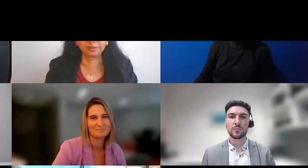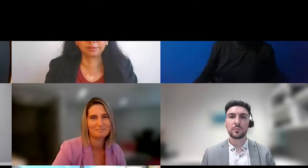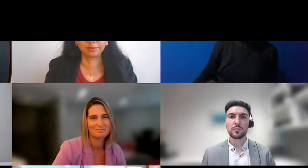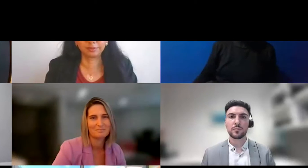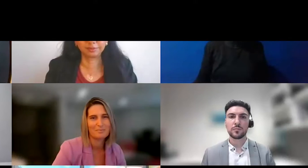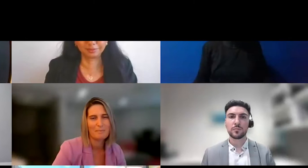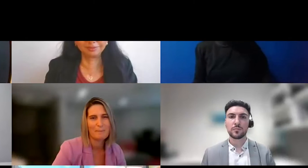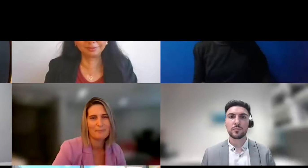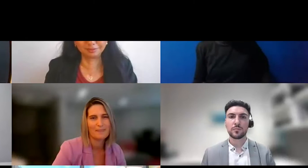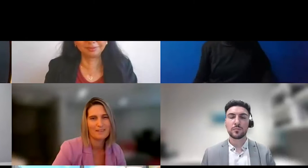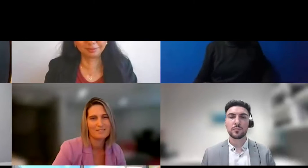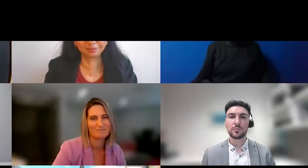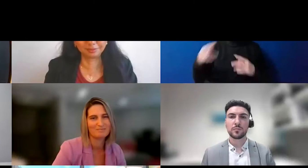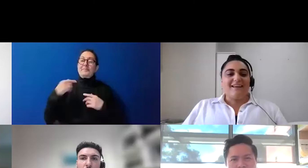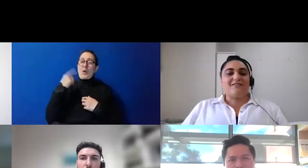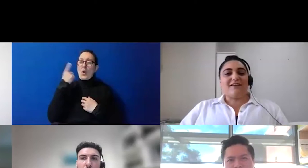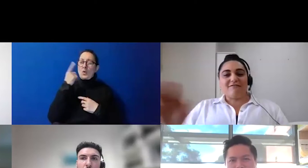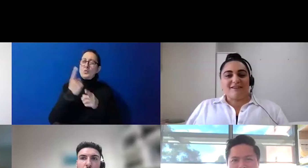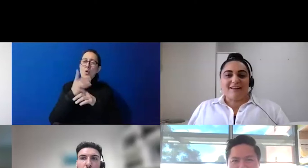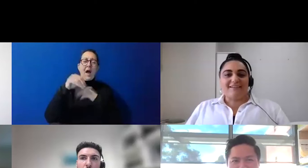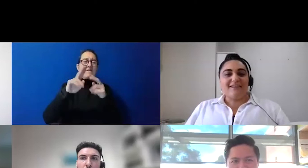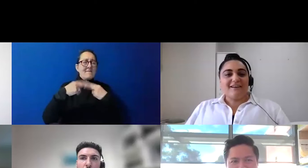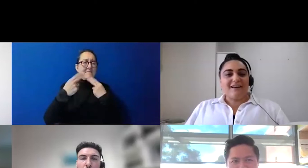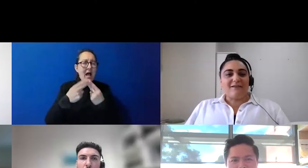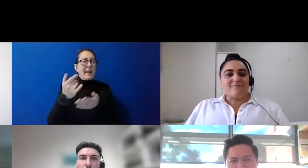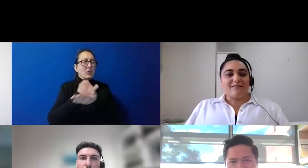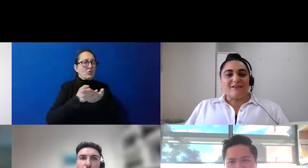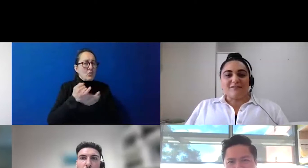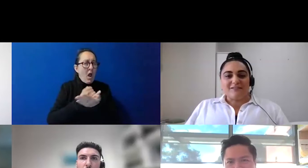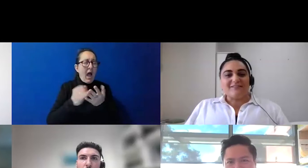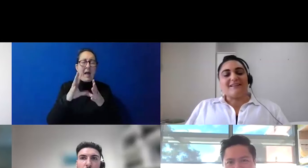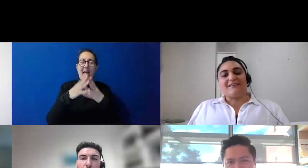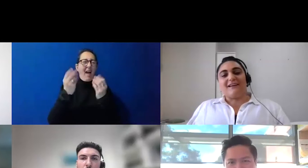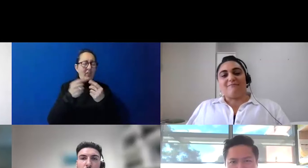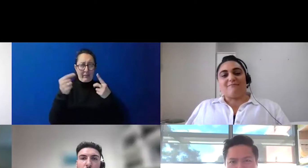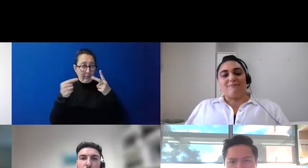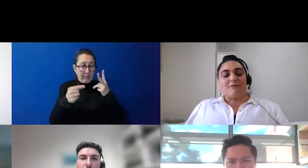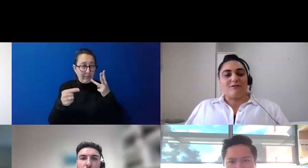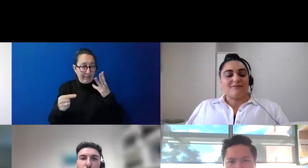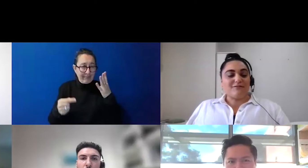and crime and then everything in between is your everyday um legal issues and um what we call civil